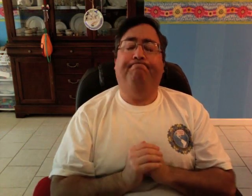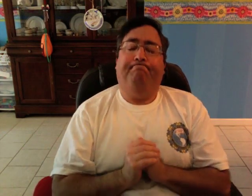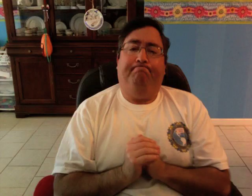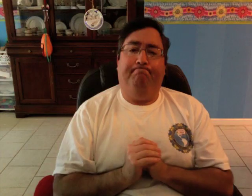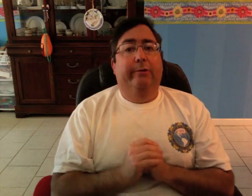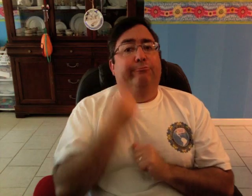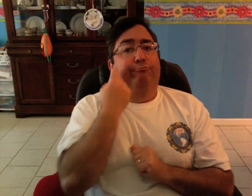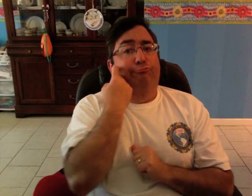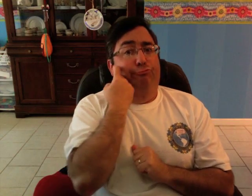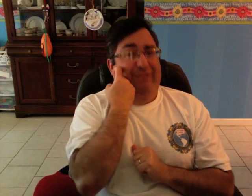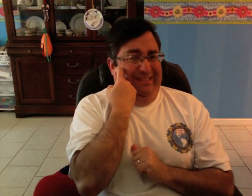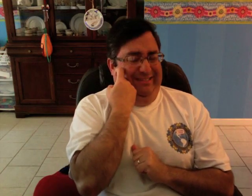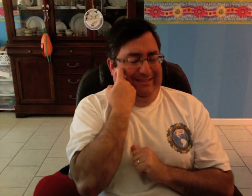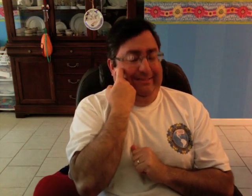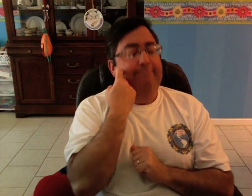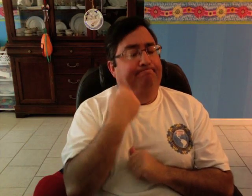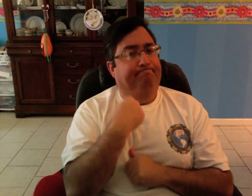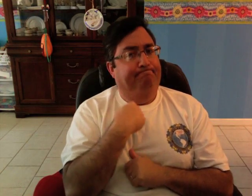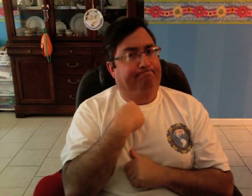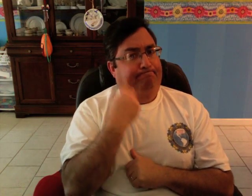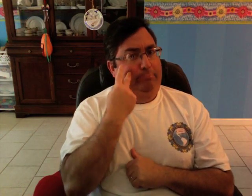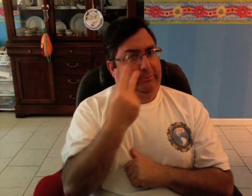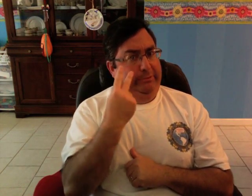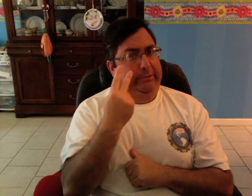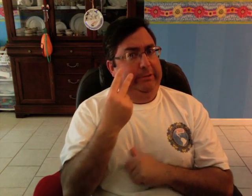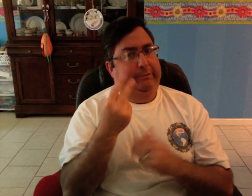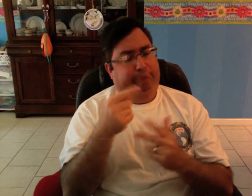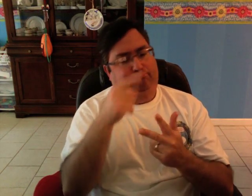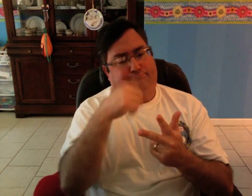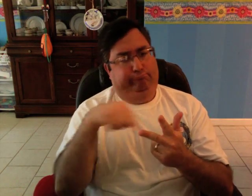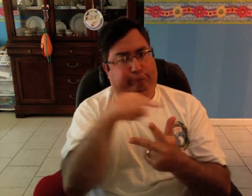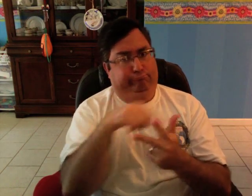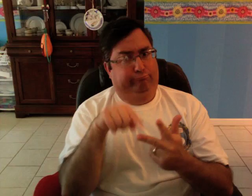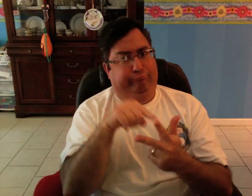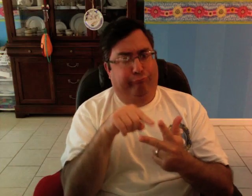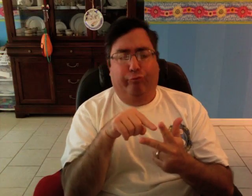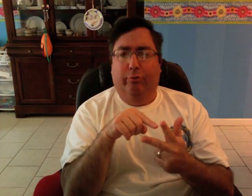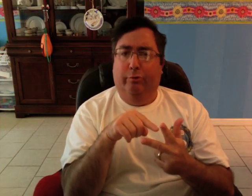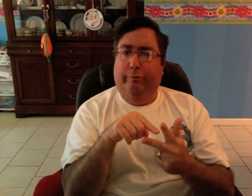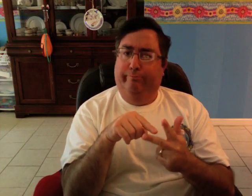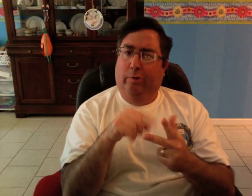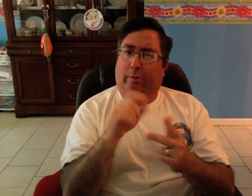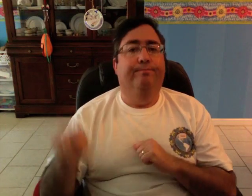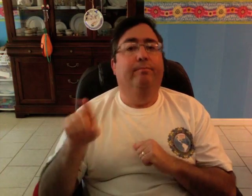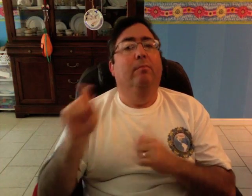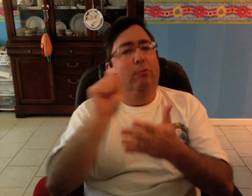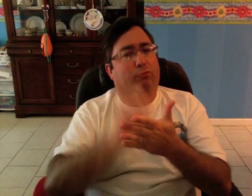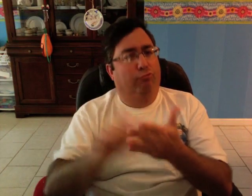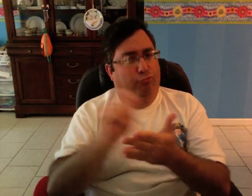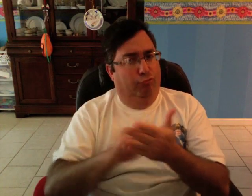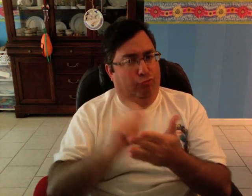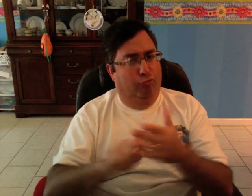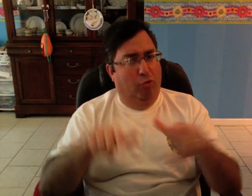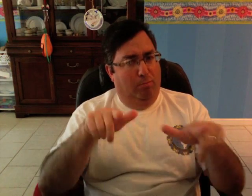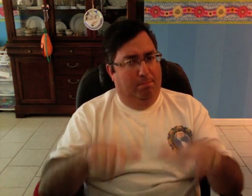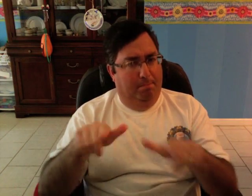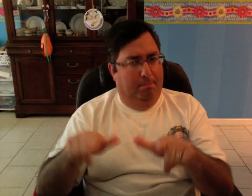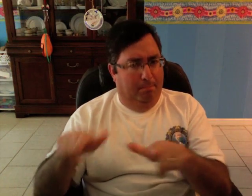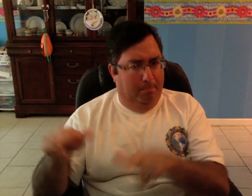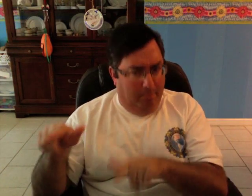Recently, I've seen several blogs and comments from these three